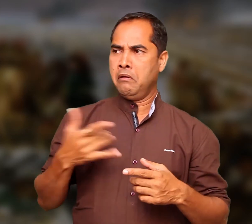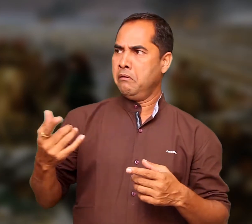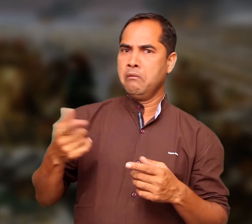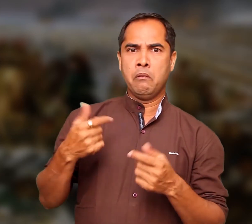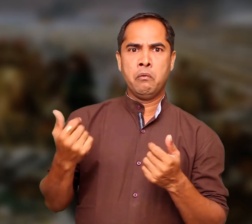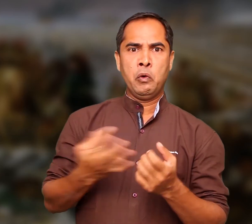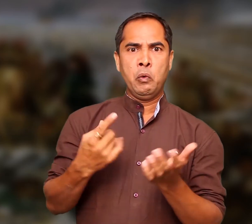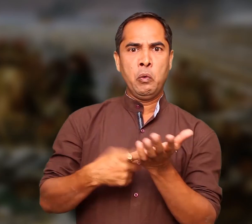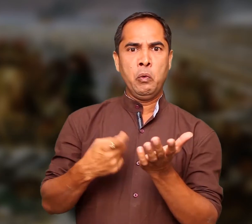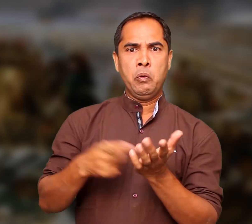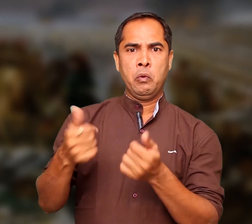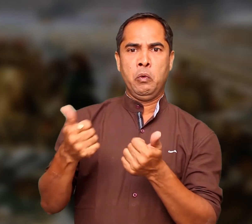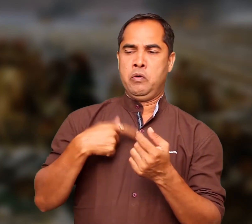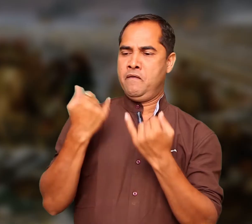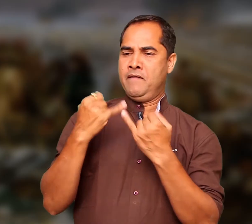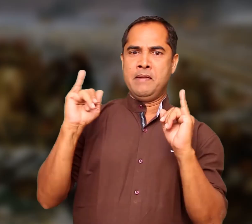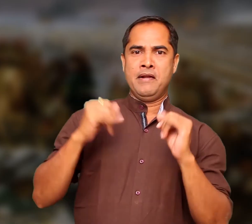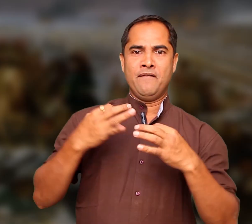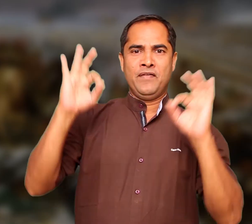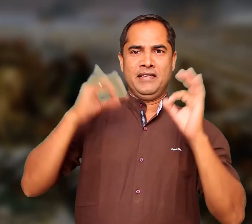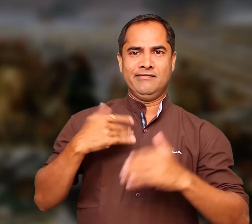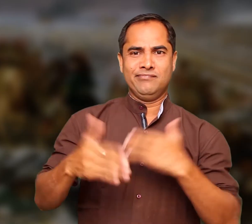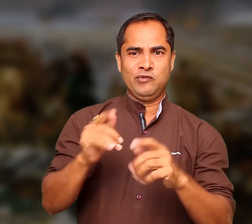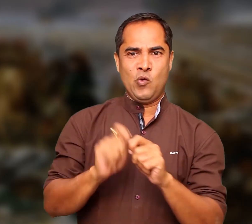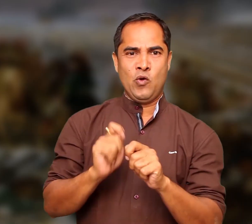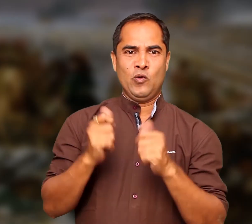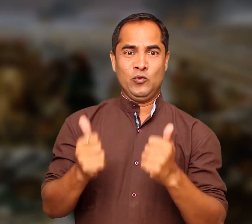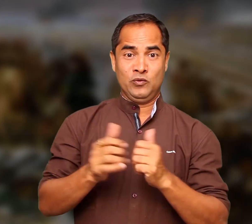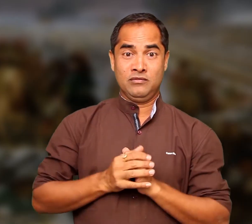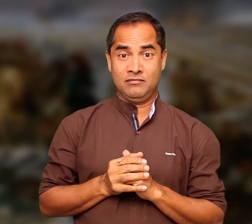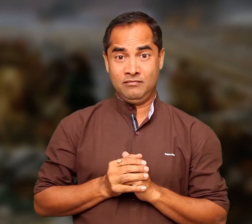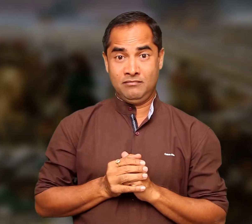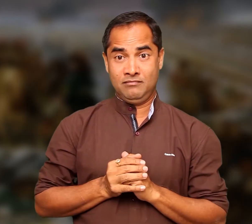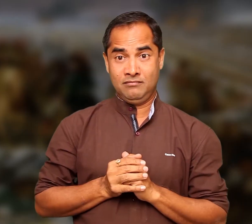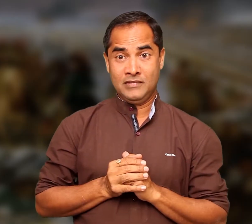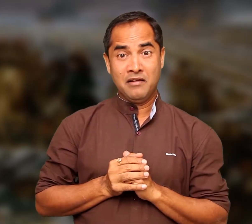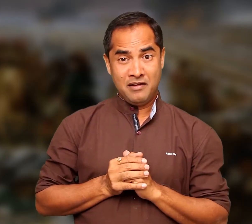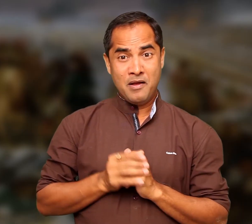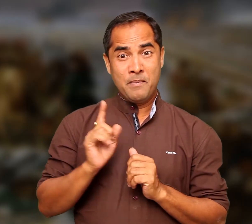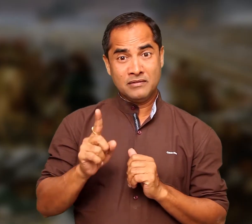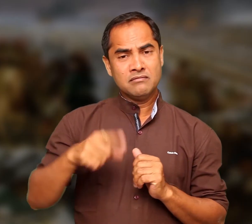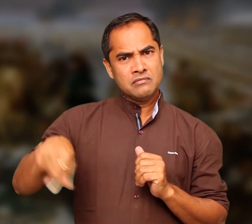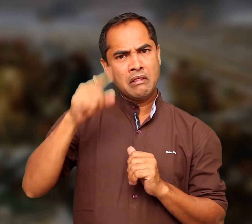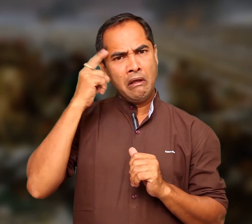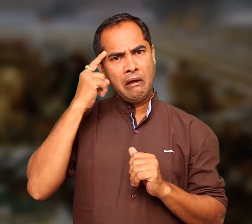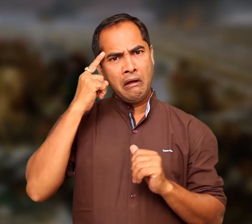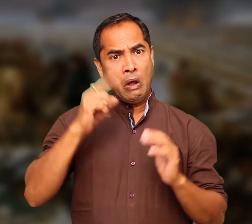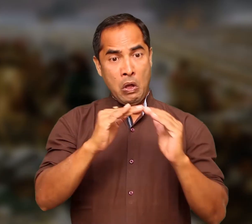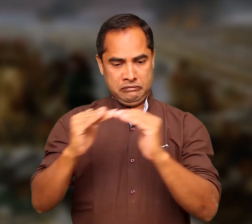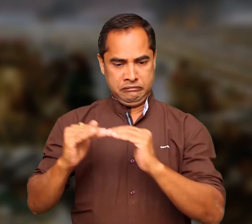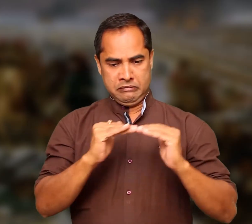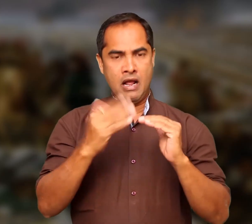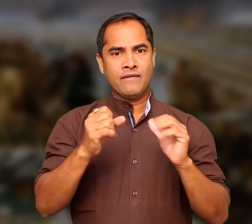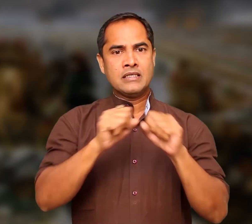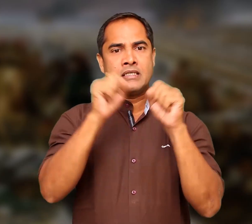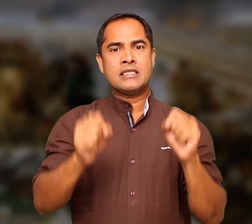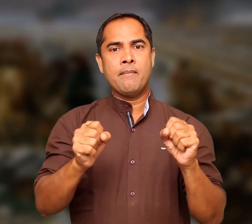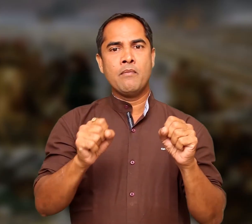newfound freedom. They could realize the uniform laws and standard system of